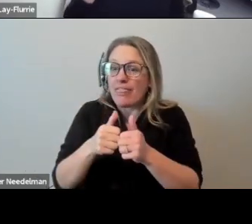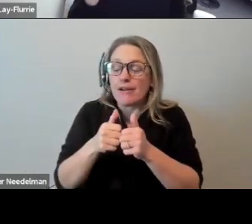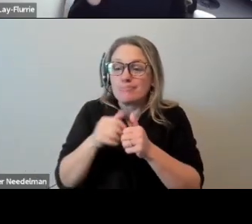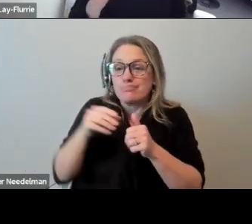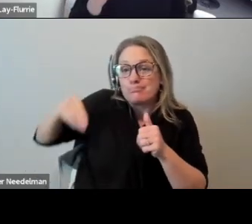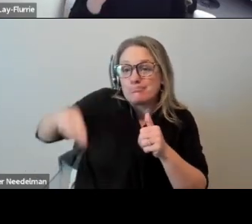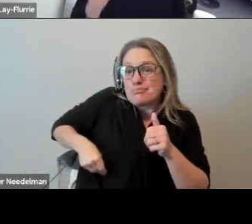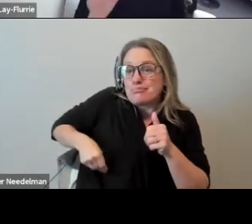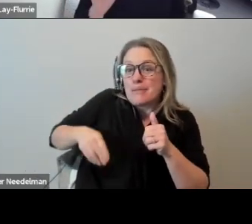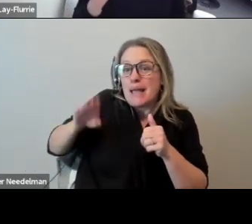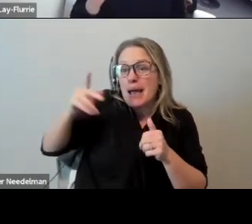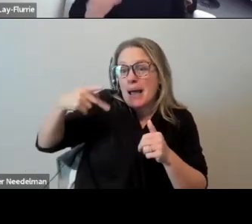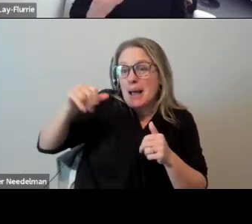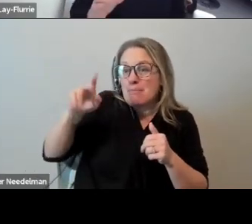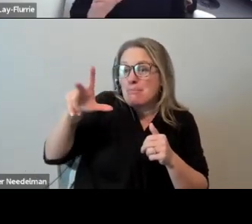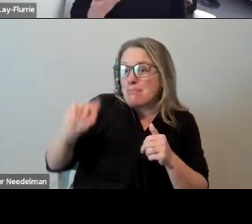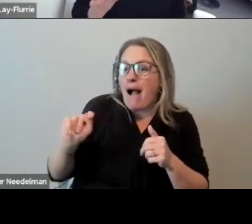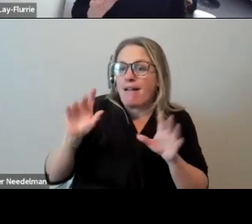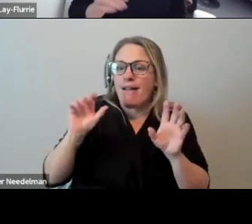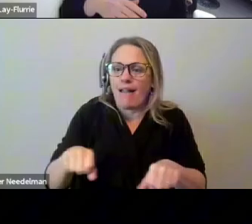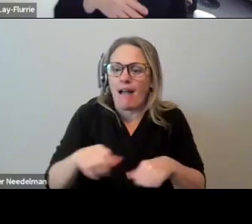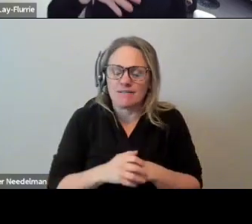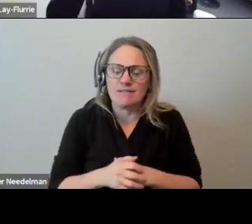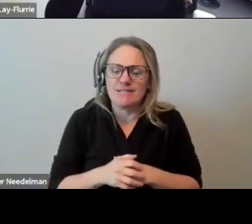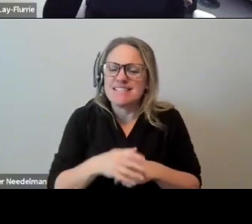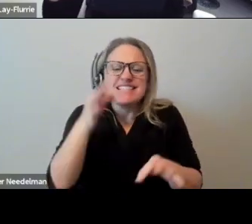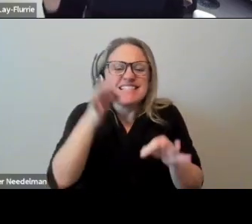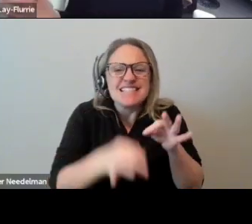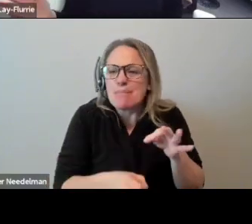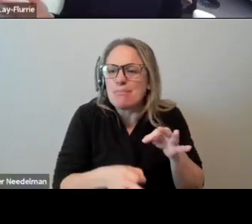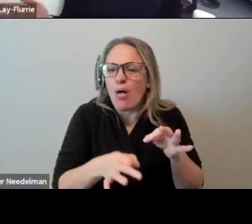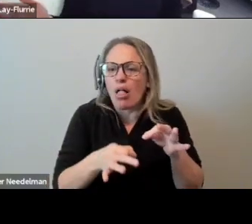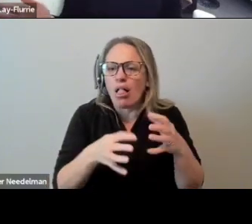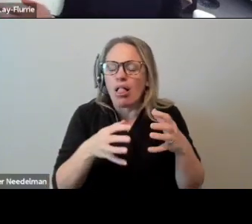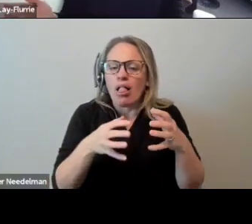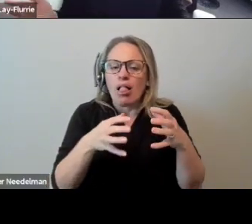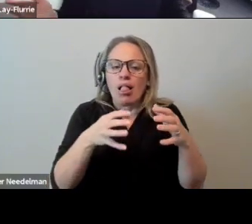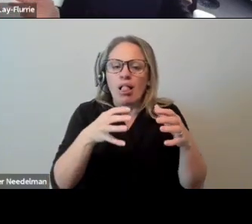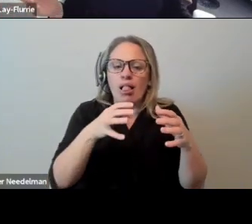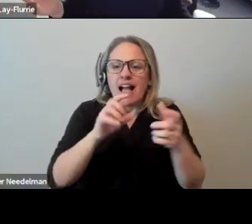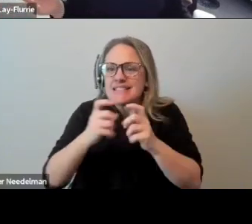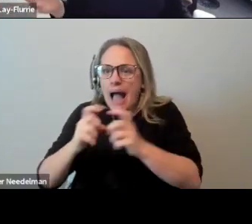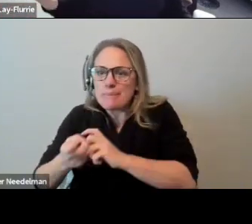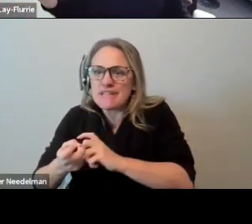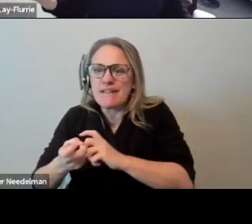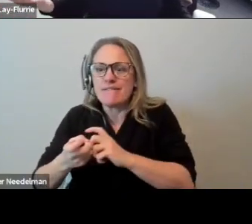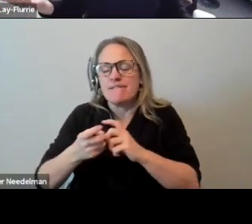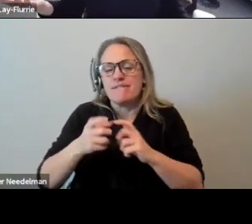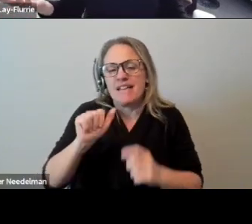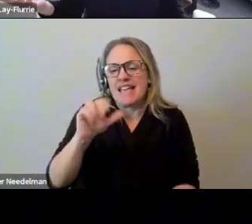But really simple adaptive accessories, which also then led us to explore keyboards.